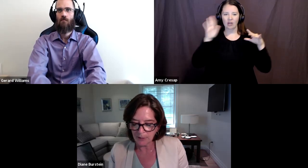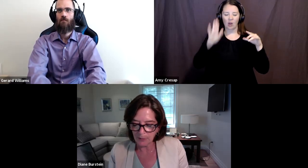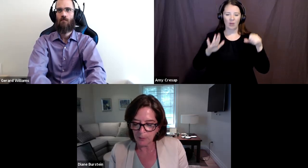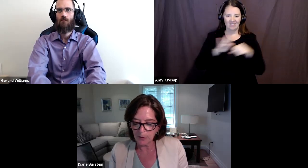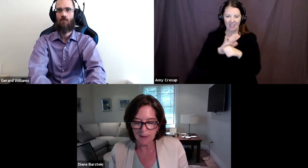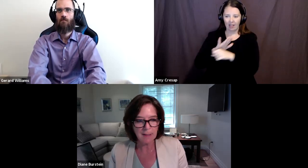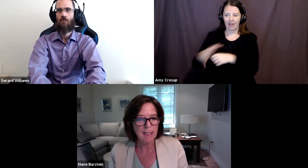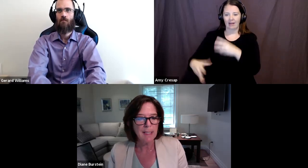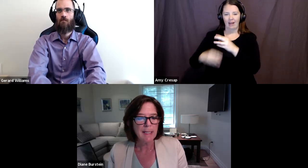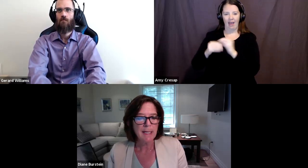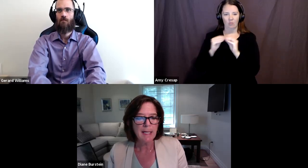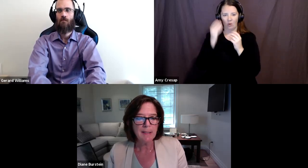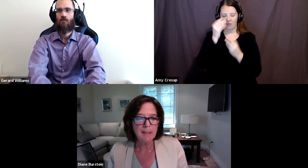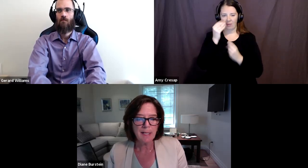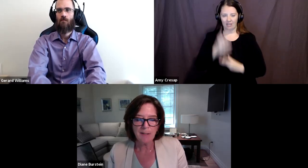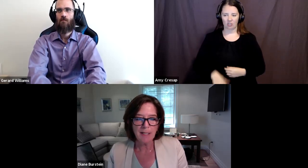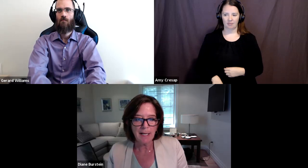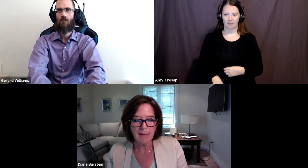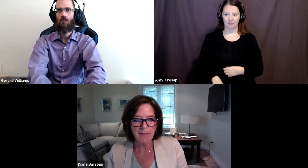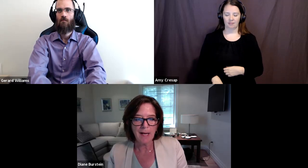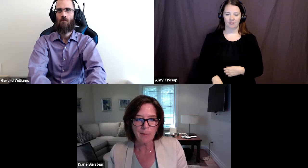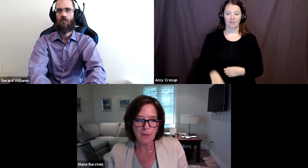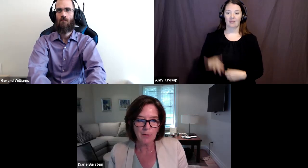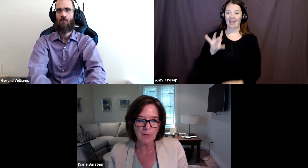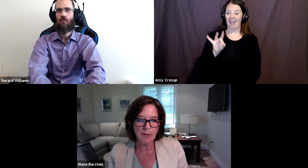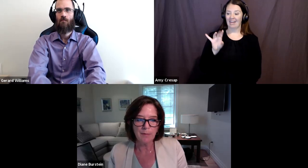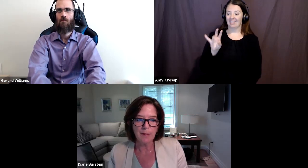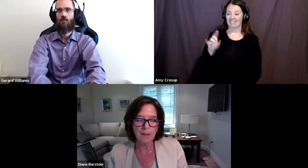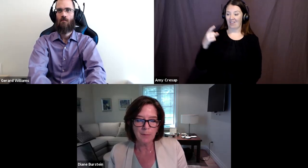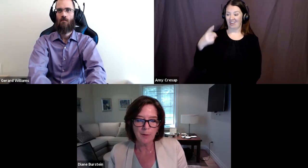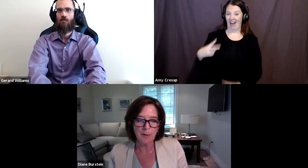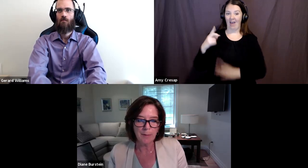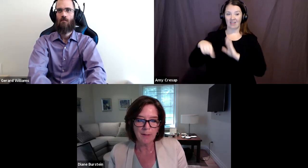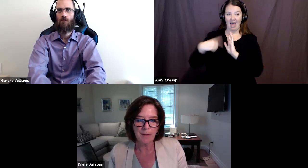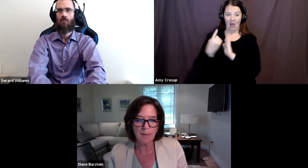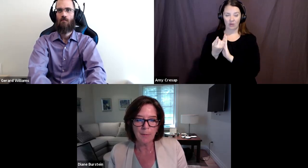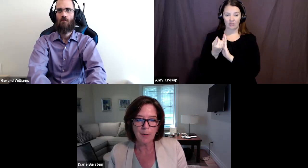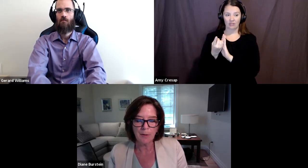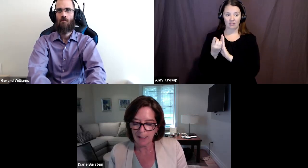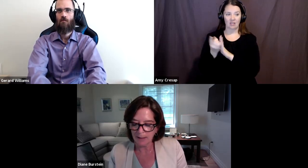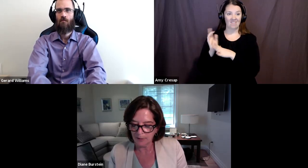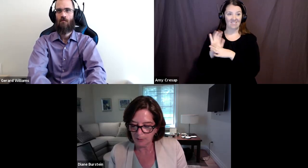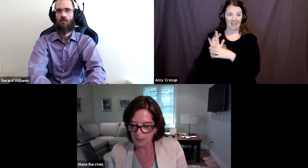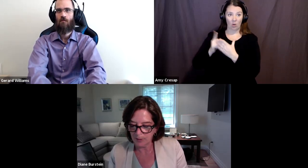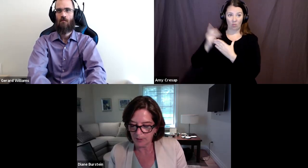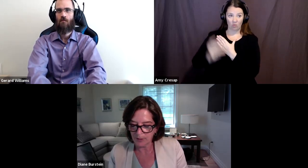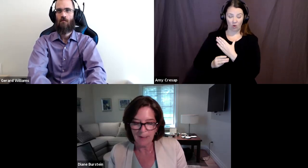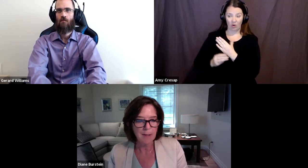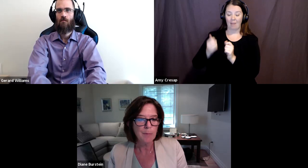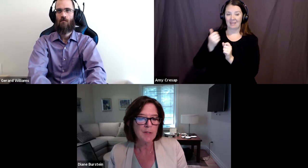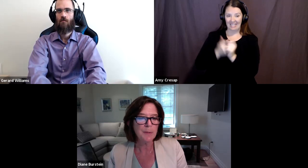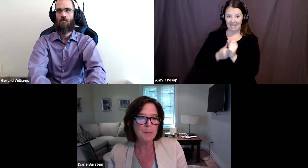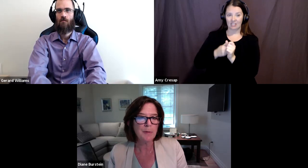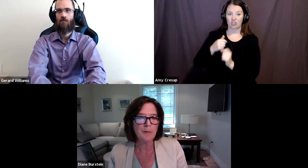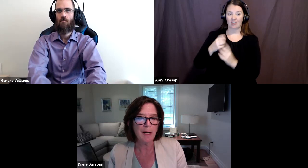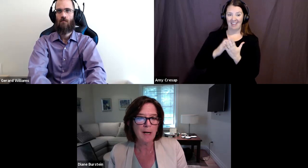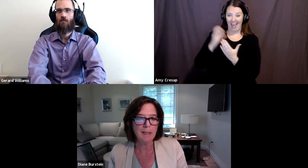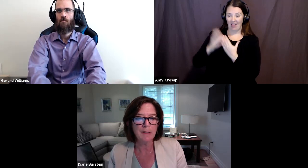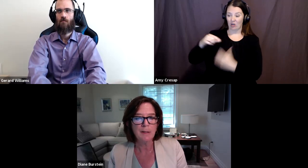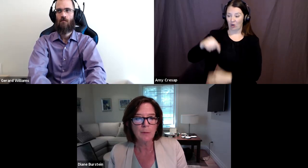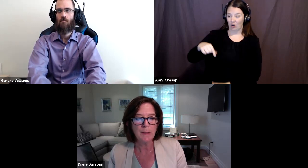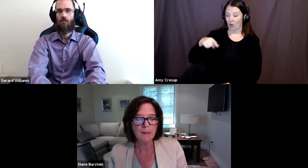Under the rules 87.5 hours of video programming per calendar quarter must be provided with